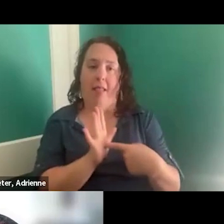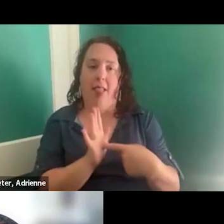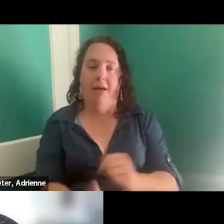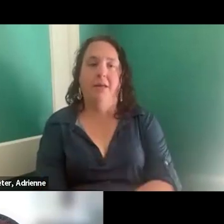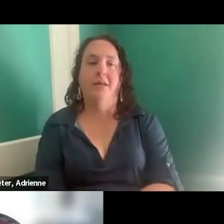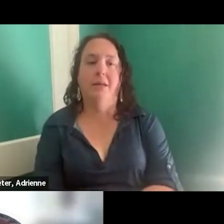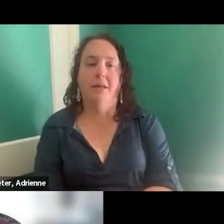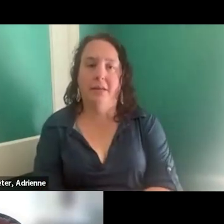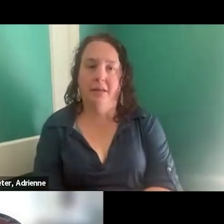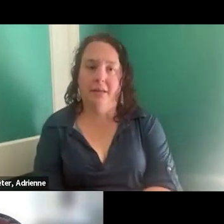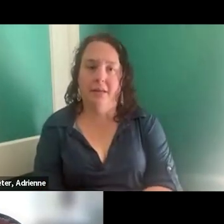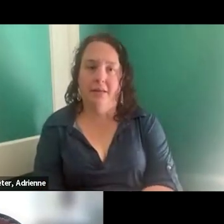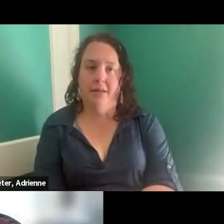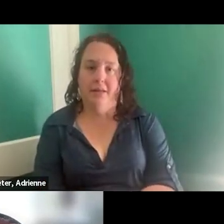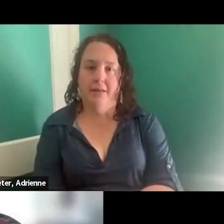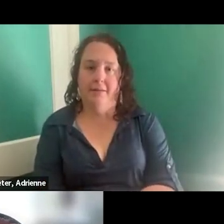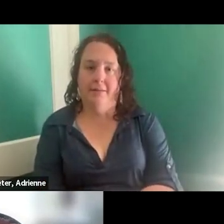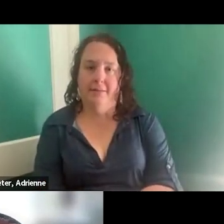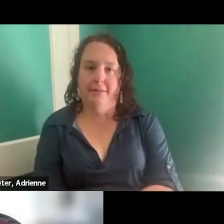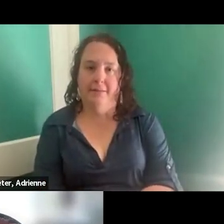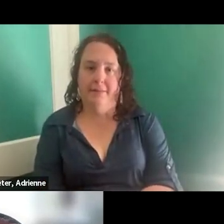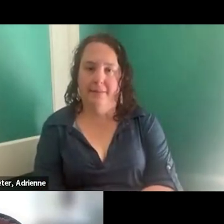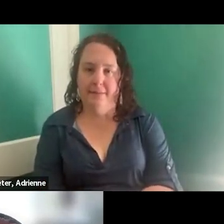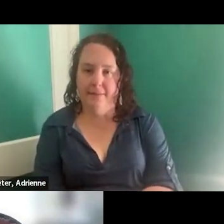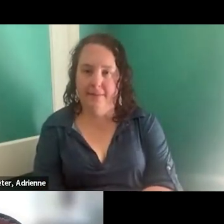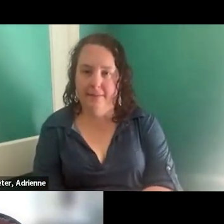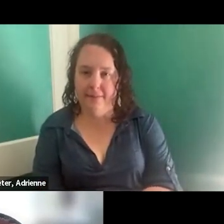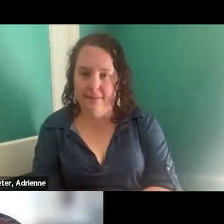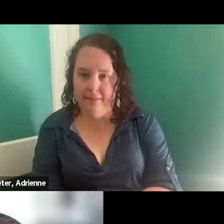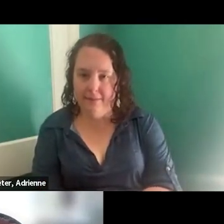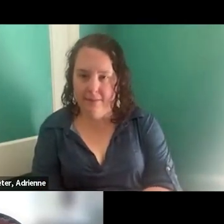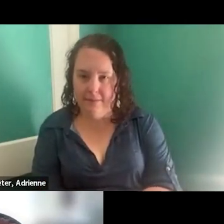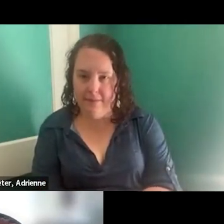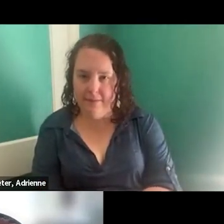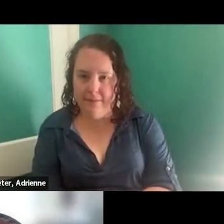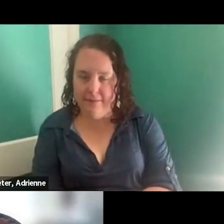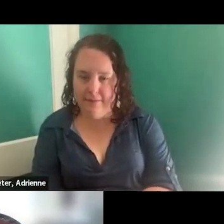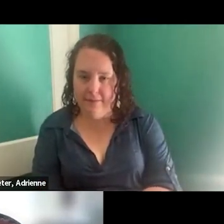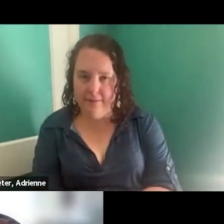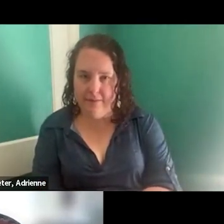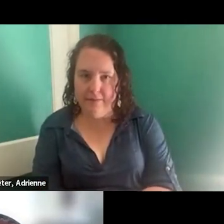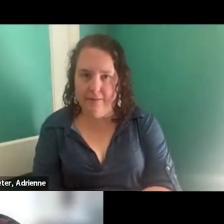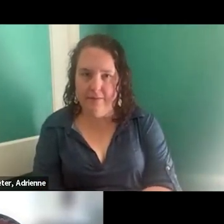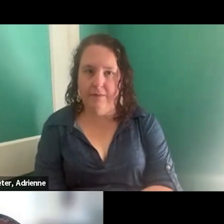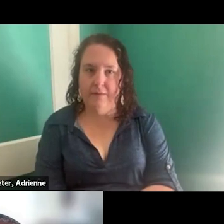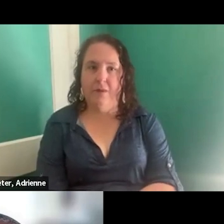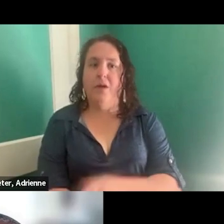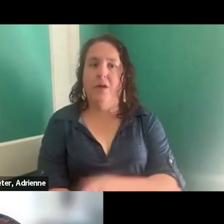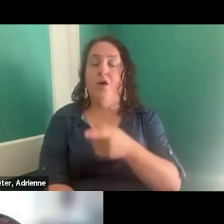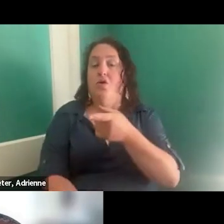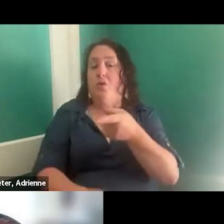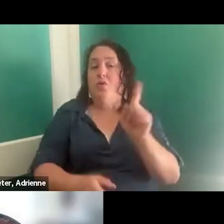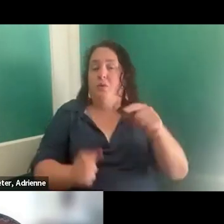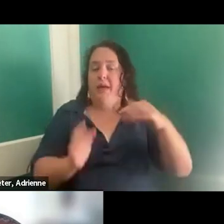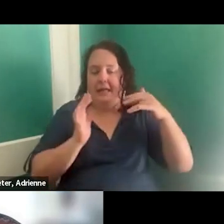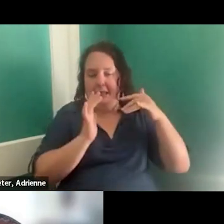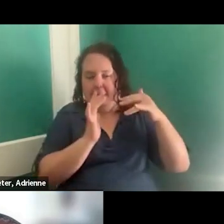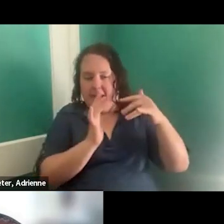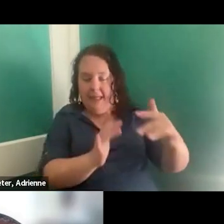You must study this at your leisure. So study this at your leisure.